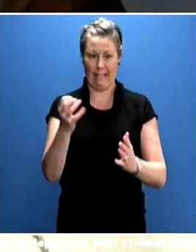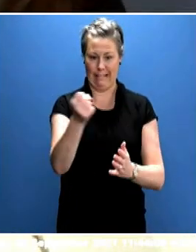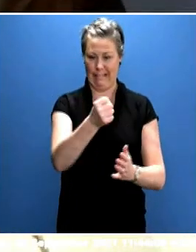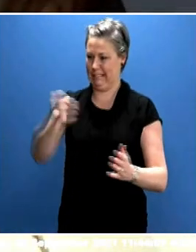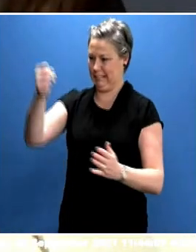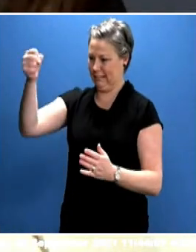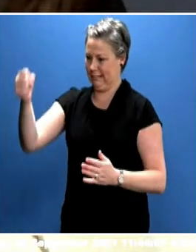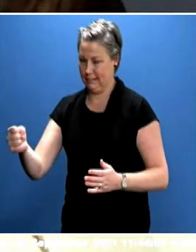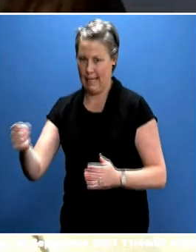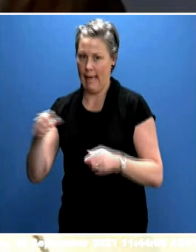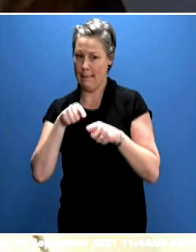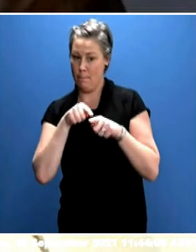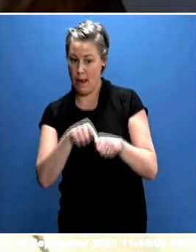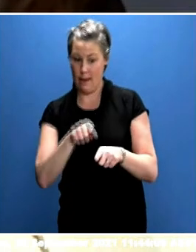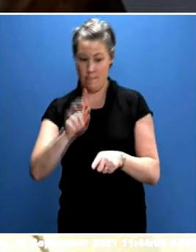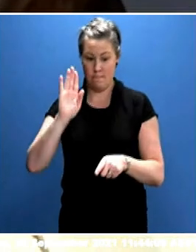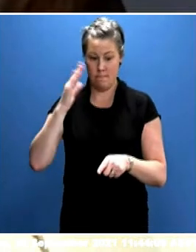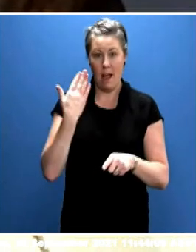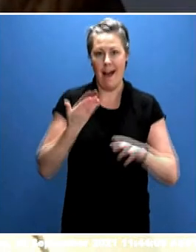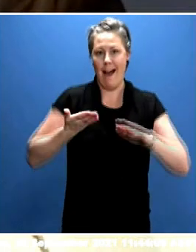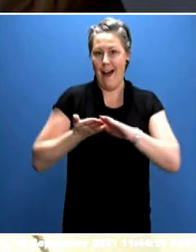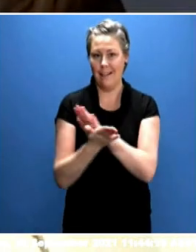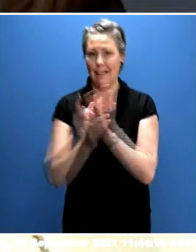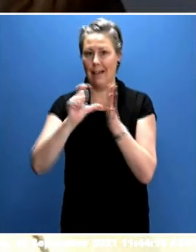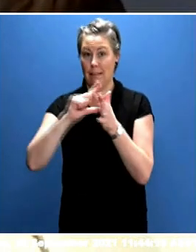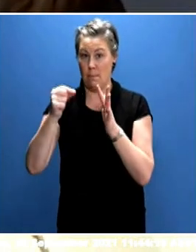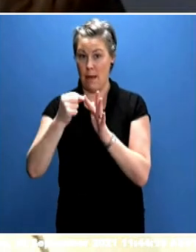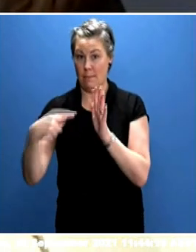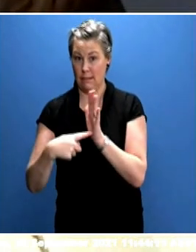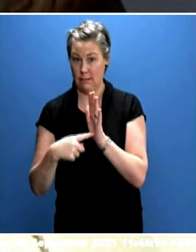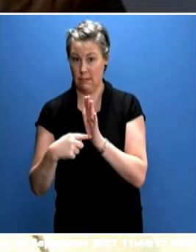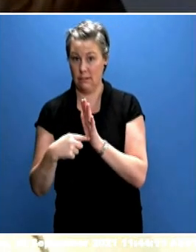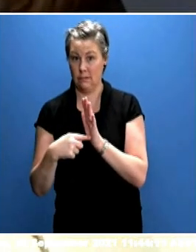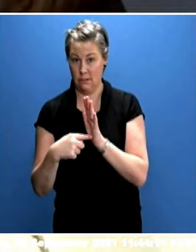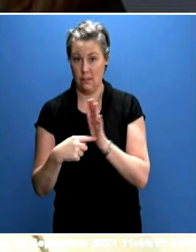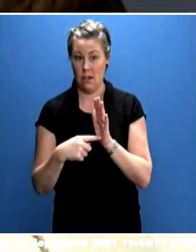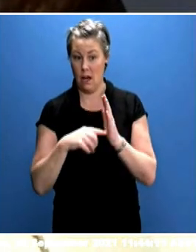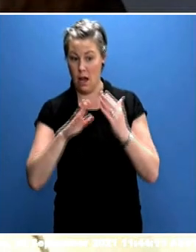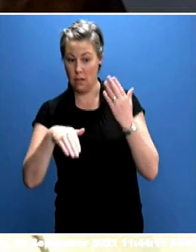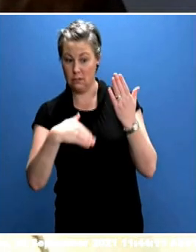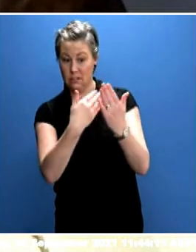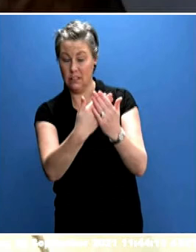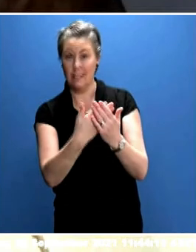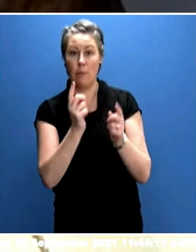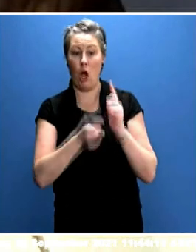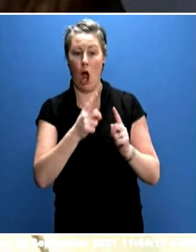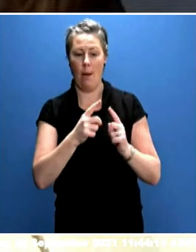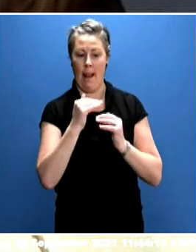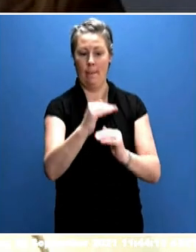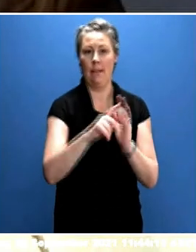is a protected child, which is a child who's the subject of a protection order, either time-limited or an until-18 order or whether a child who's a